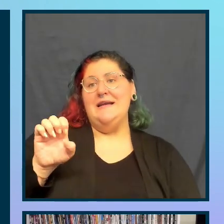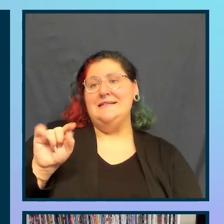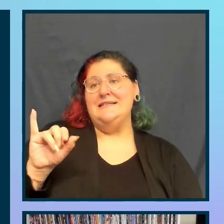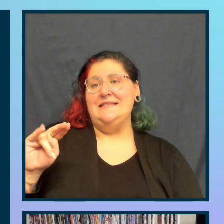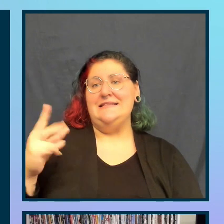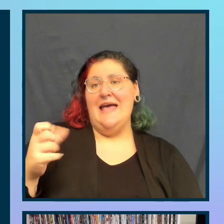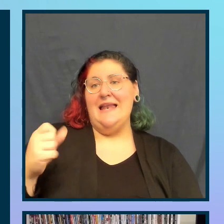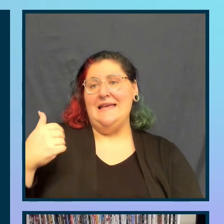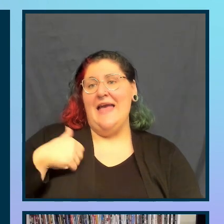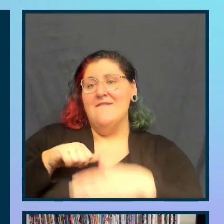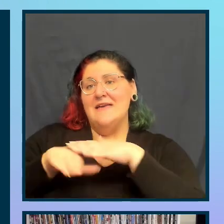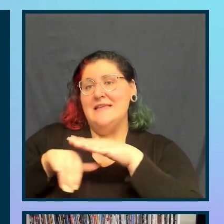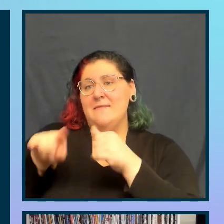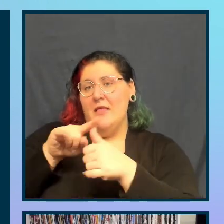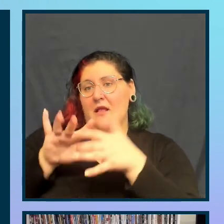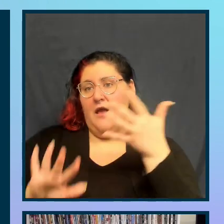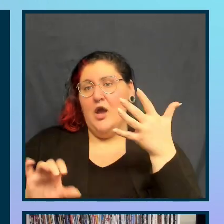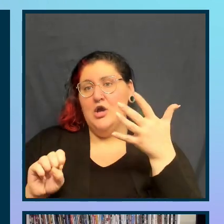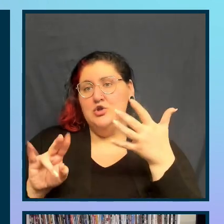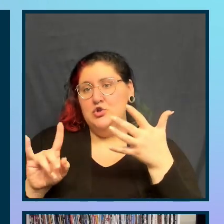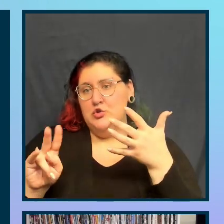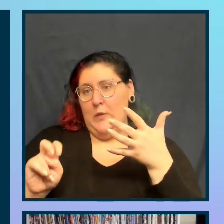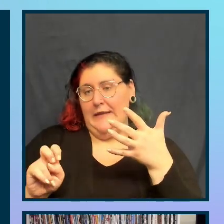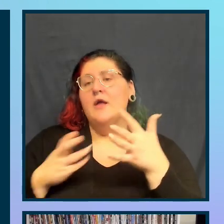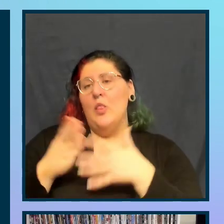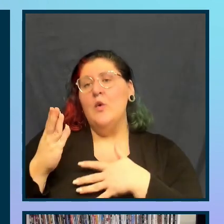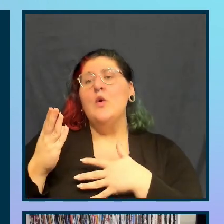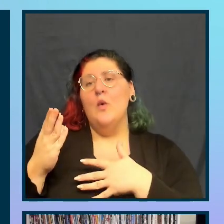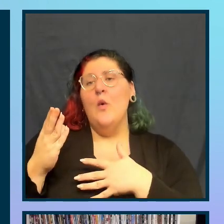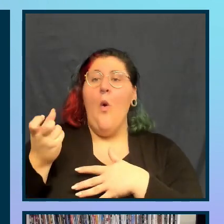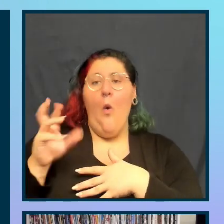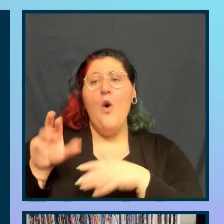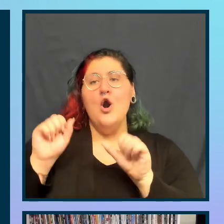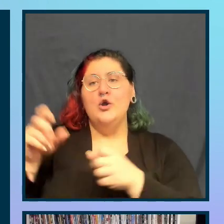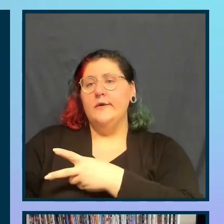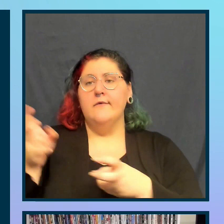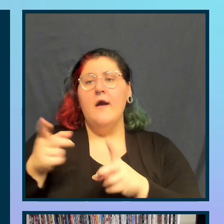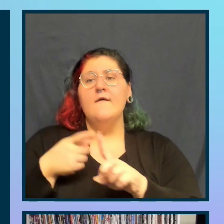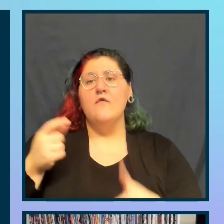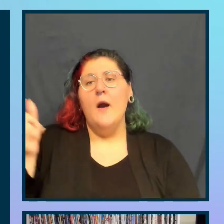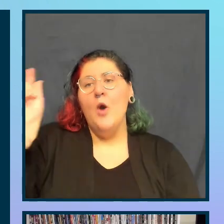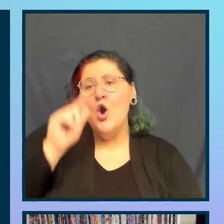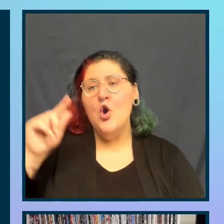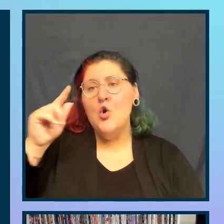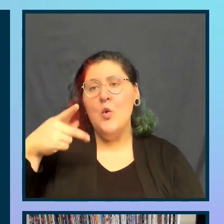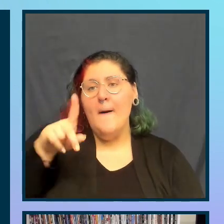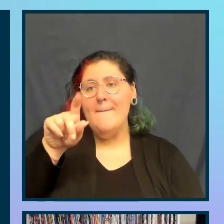So refer back a few slides from our details, but as a reminder, starting TalkBack may differ slightly depending on the Android simulator.